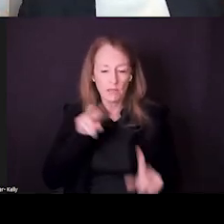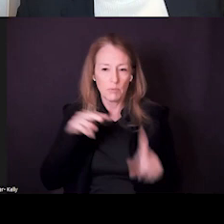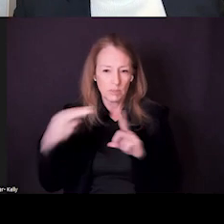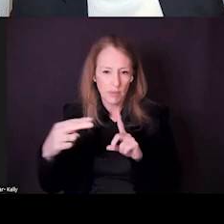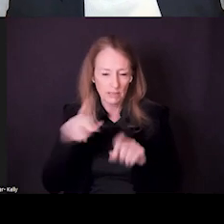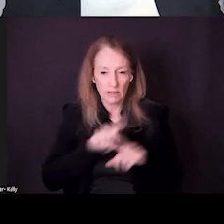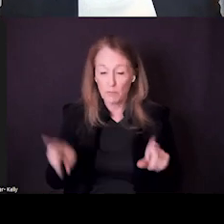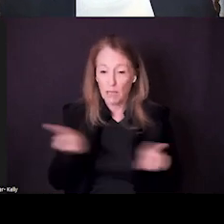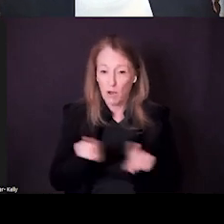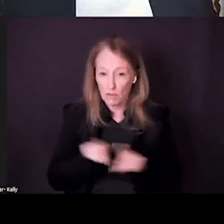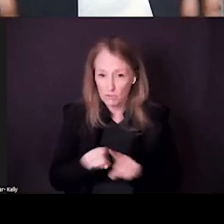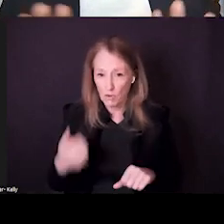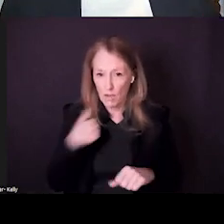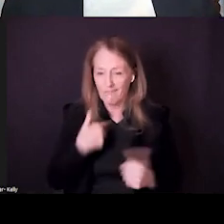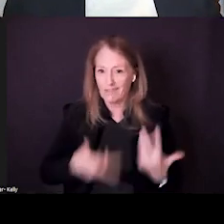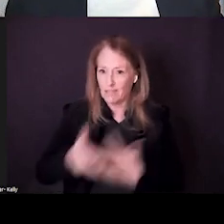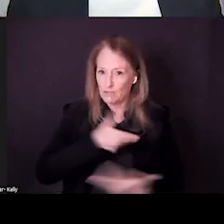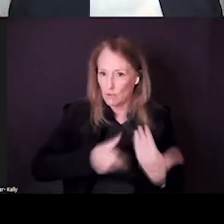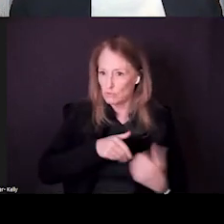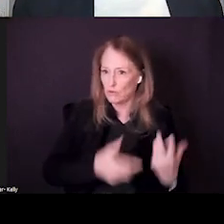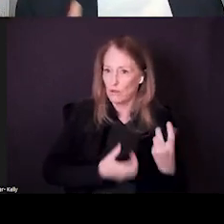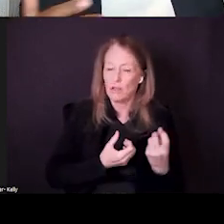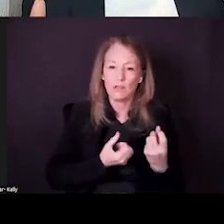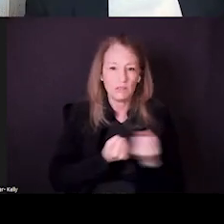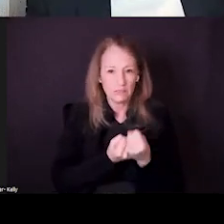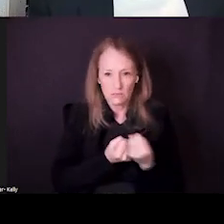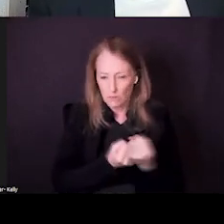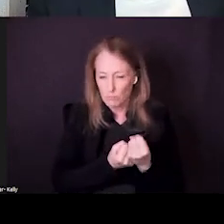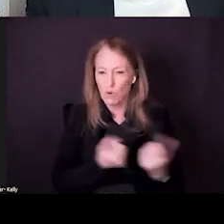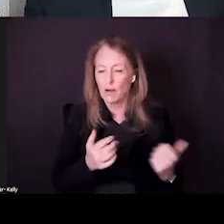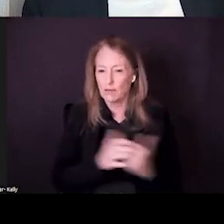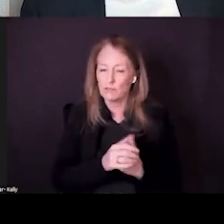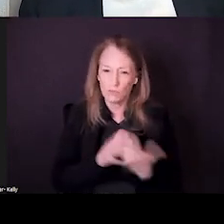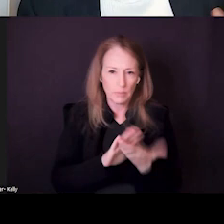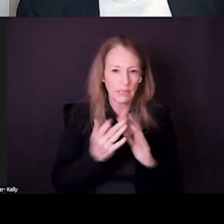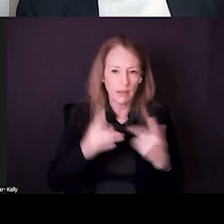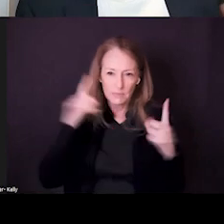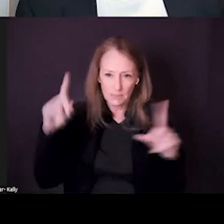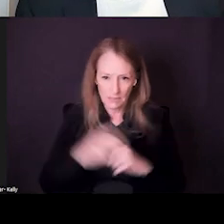SAFE HOUSING TO BE SUCCESSFUL. WE CREATED A PROJECT WITH MULTIPLE